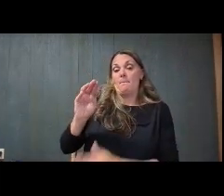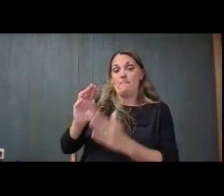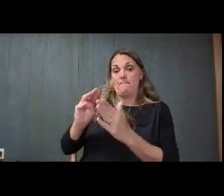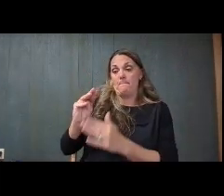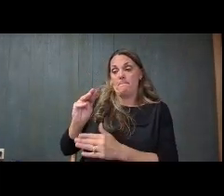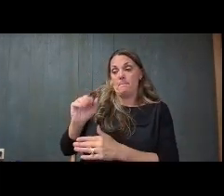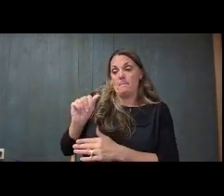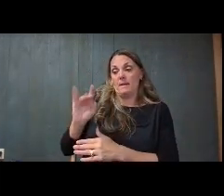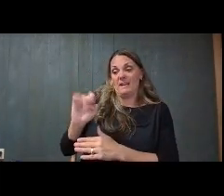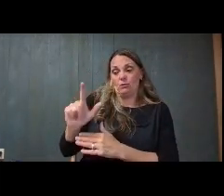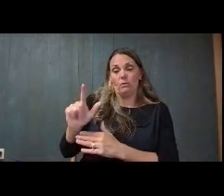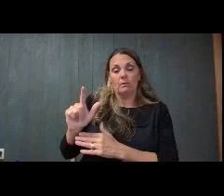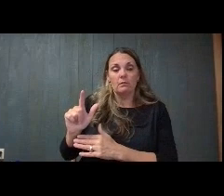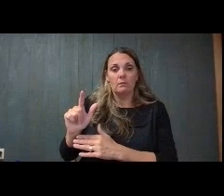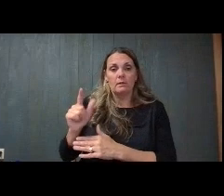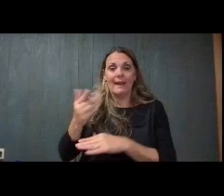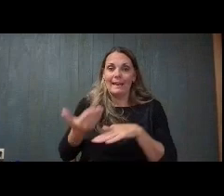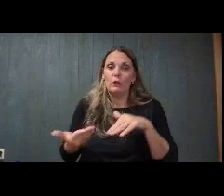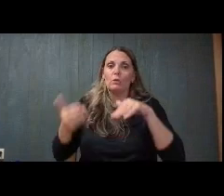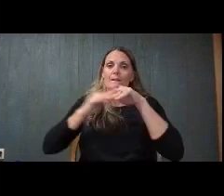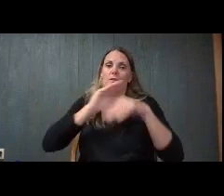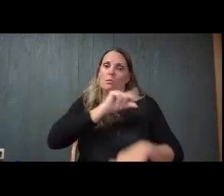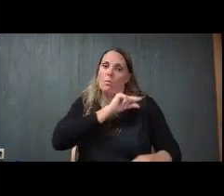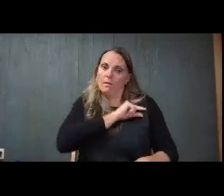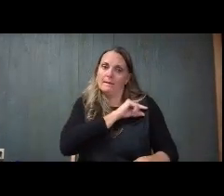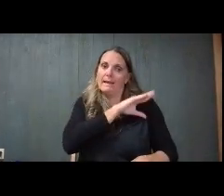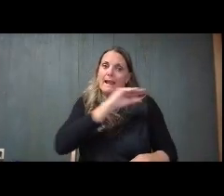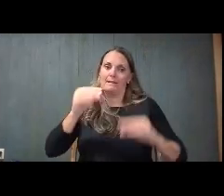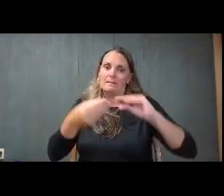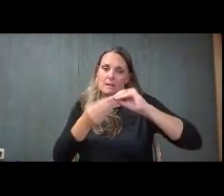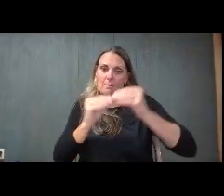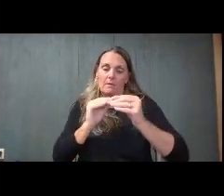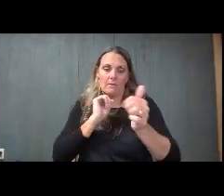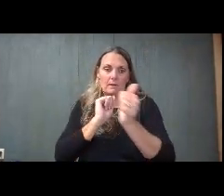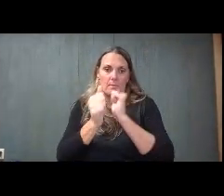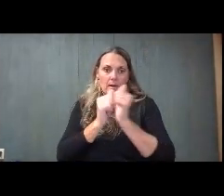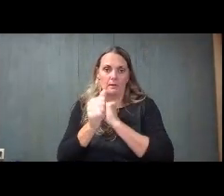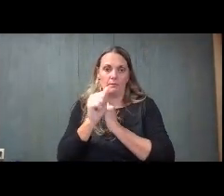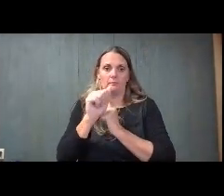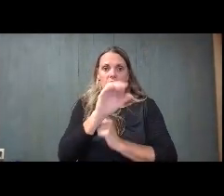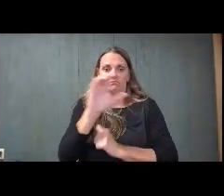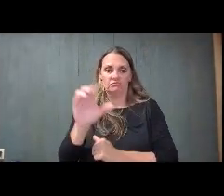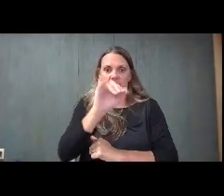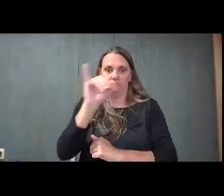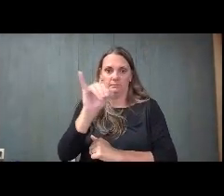and increasing the quality and quantity of competitive integrated employment outcomes.